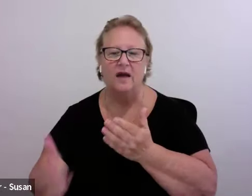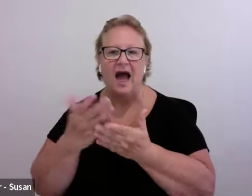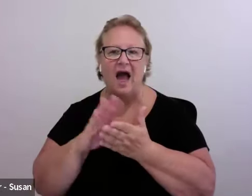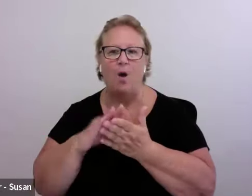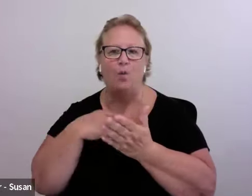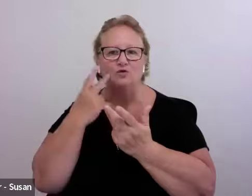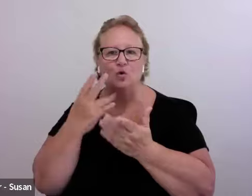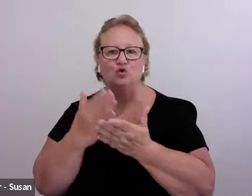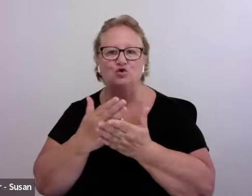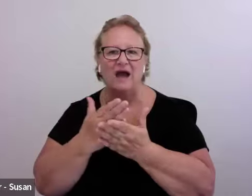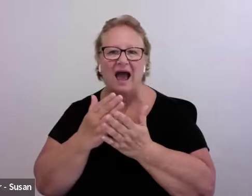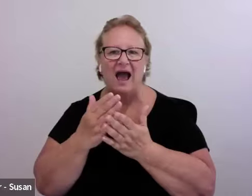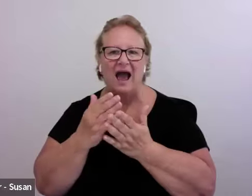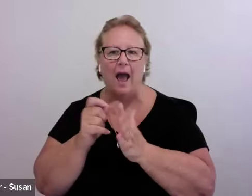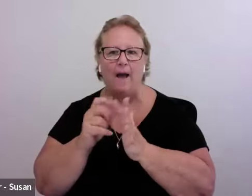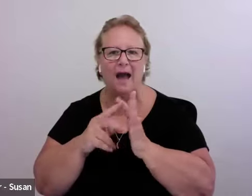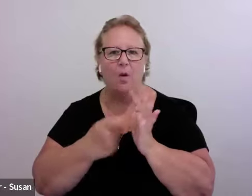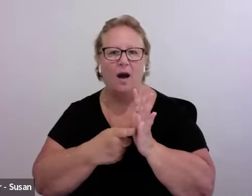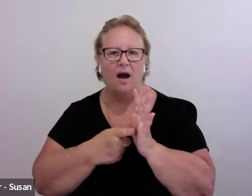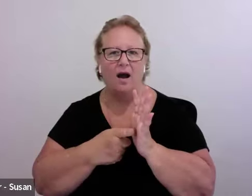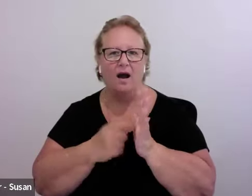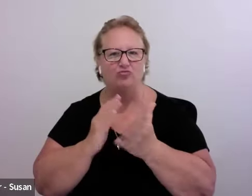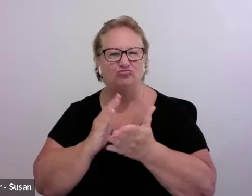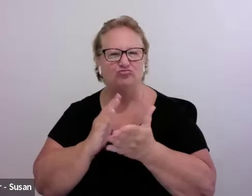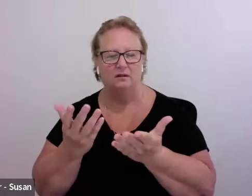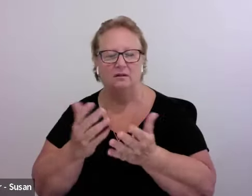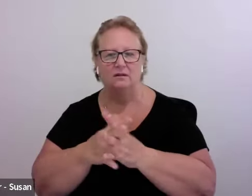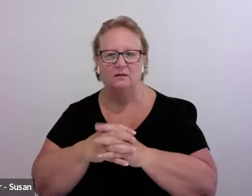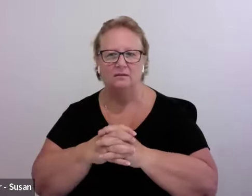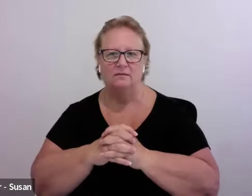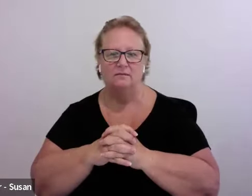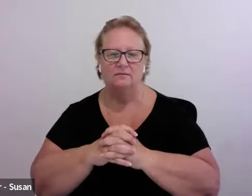in the chat. Alright. The question was how do we show shared power in - sorry, Mary, could you repeat the